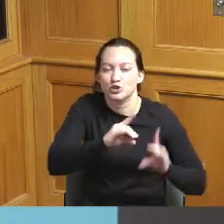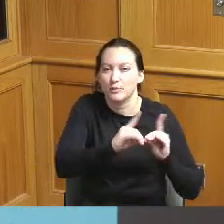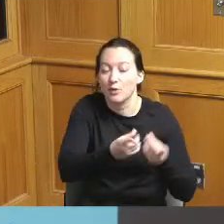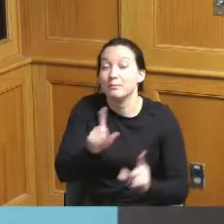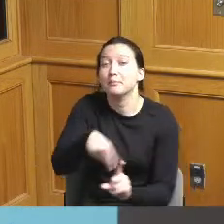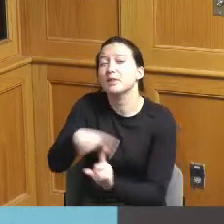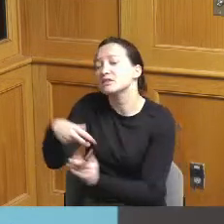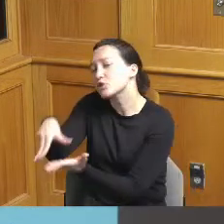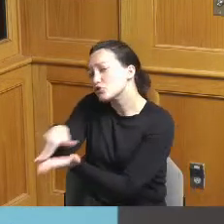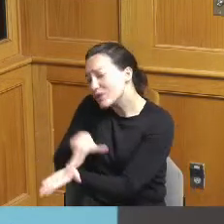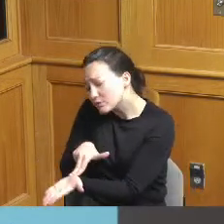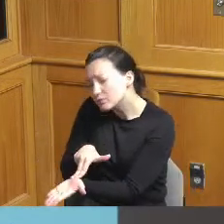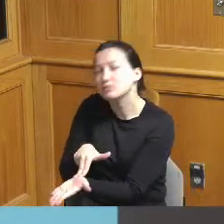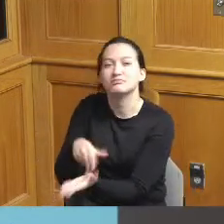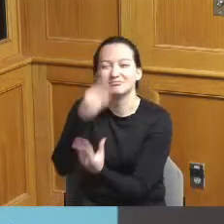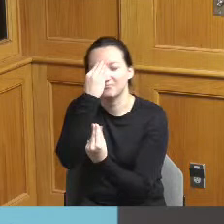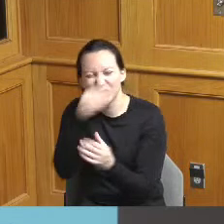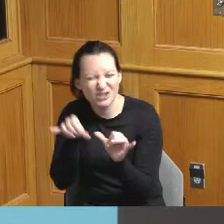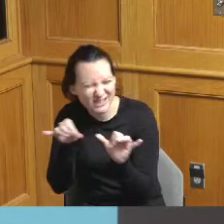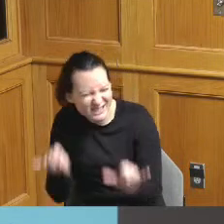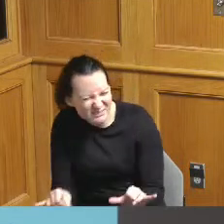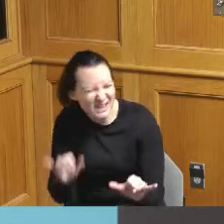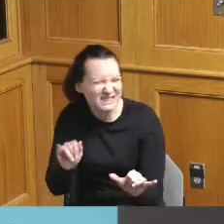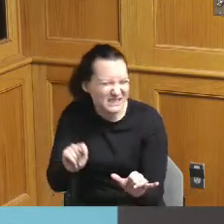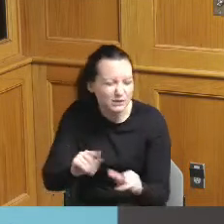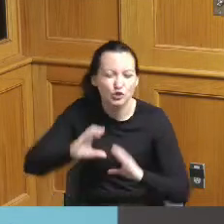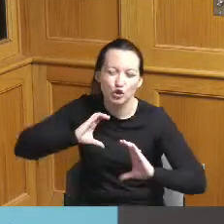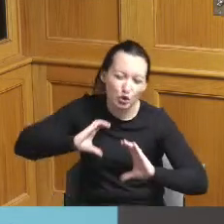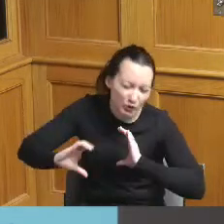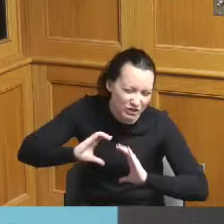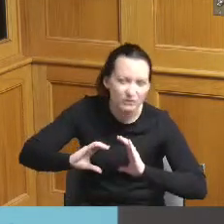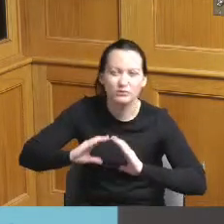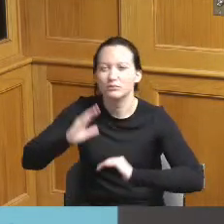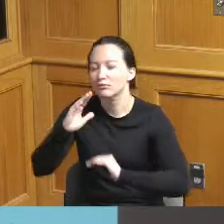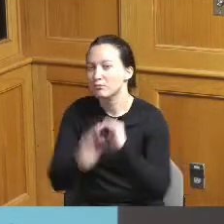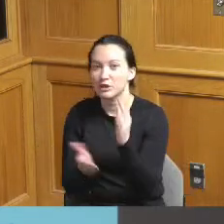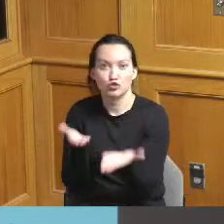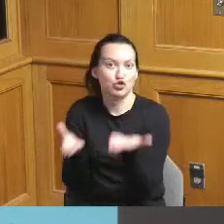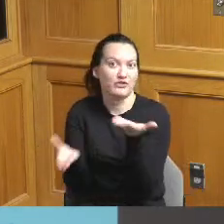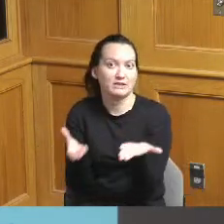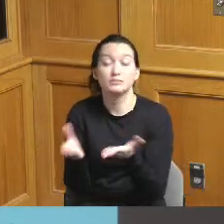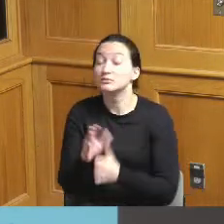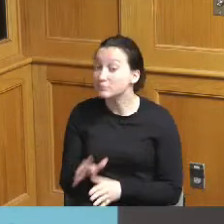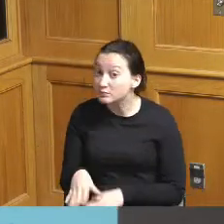as Contracting Information Systems Communications and Building Services and also I just wanted to